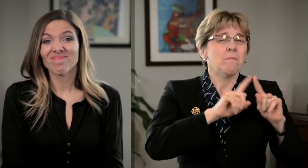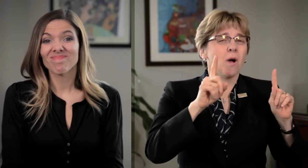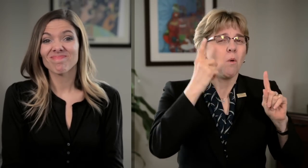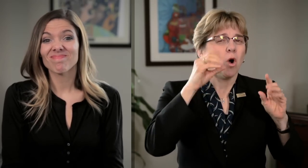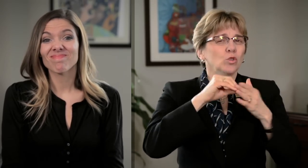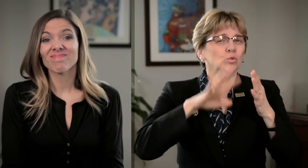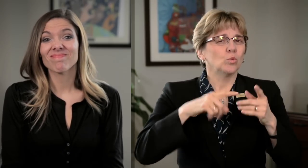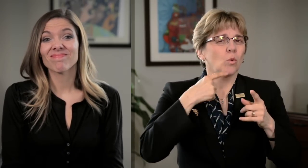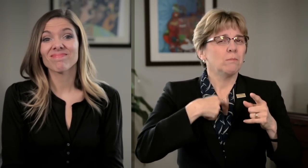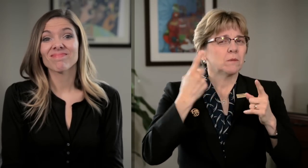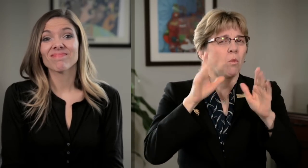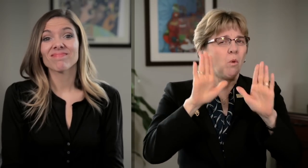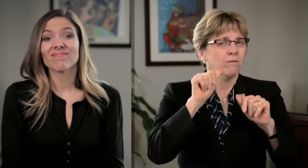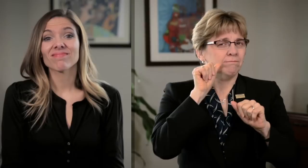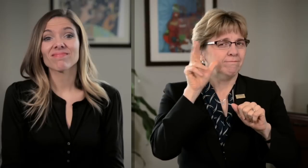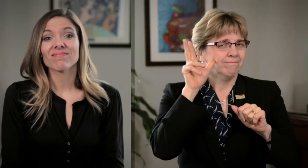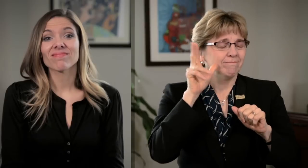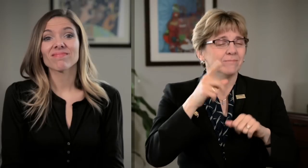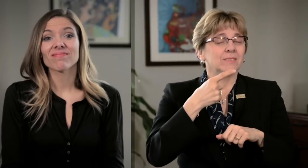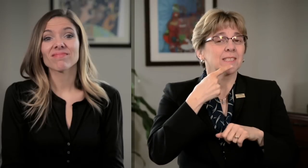But a student told me something wonderful the other day.